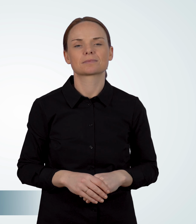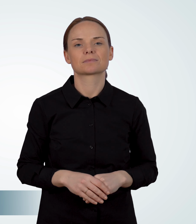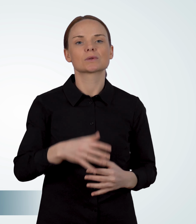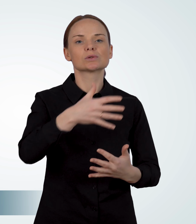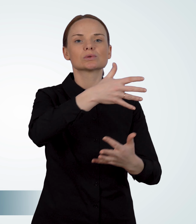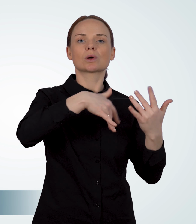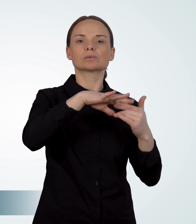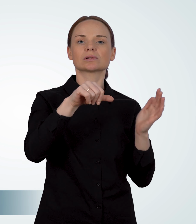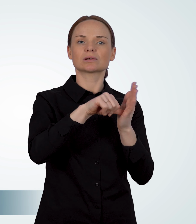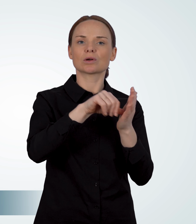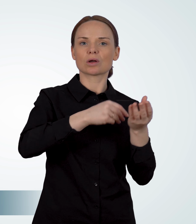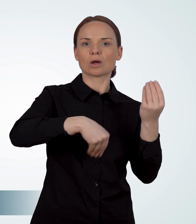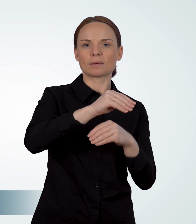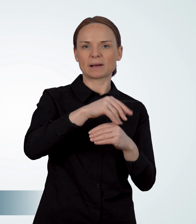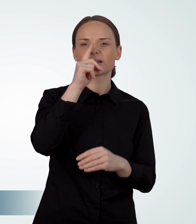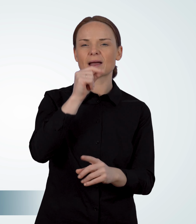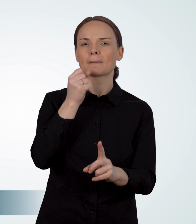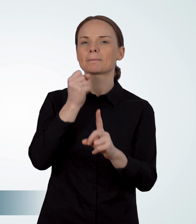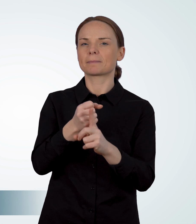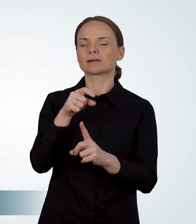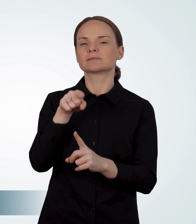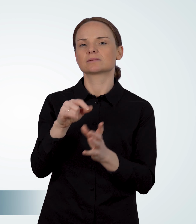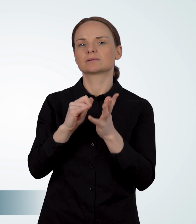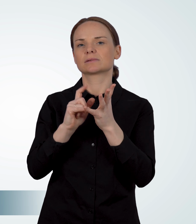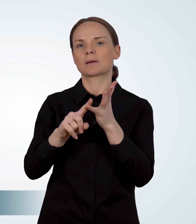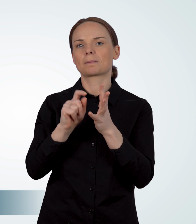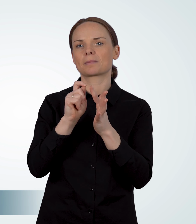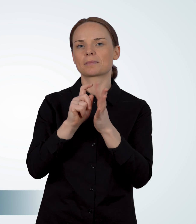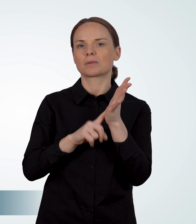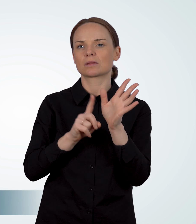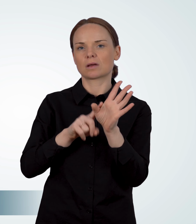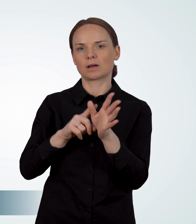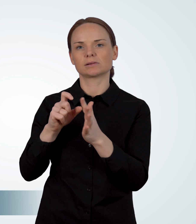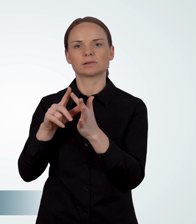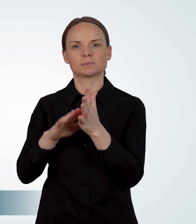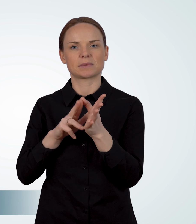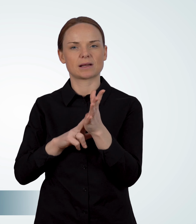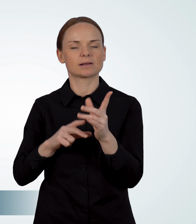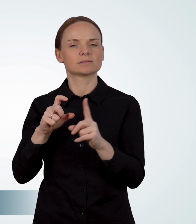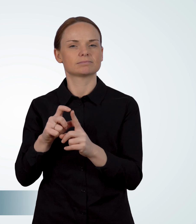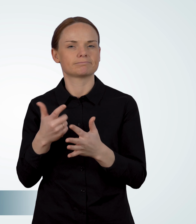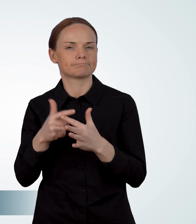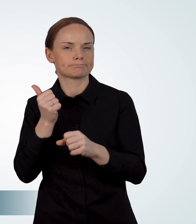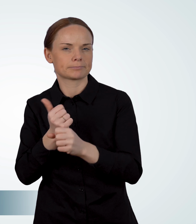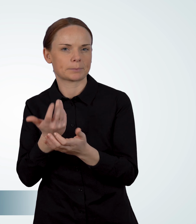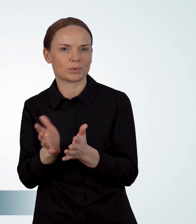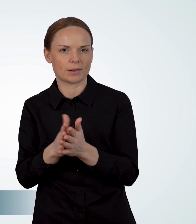Supply and demand can also be affected by social and economic factors including: